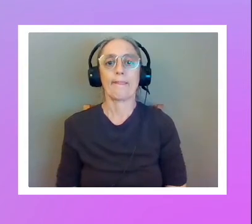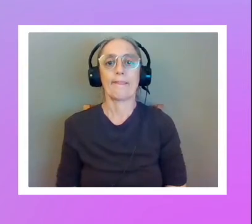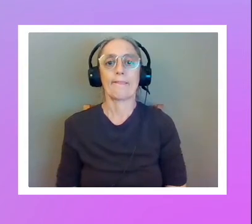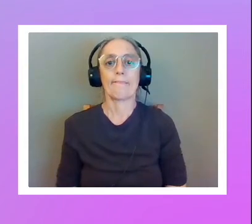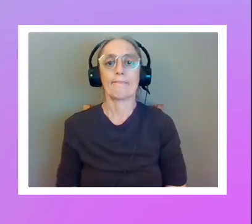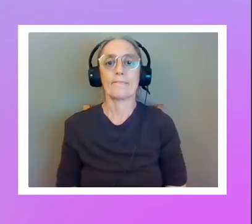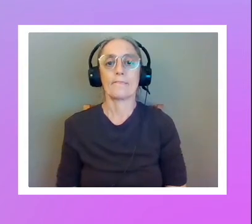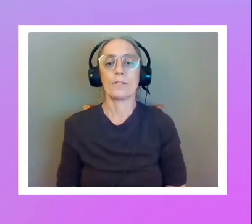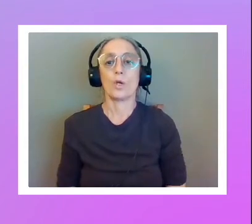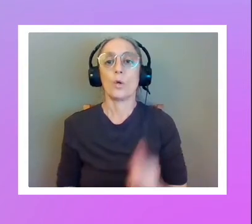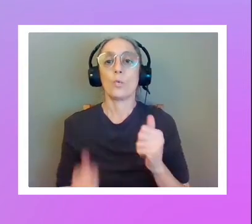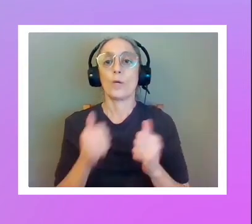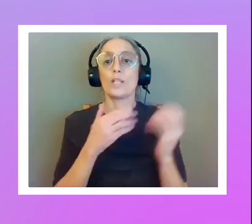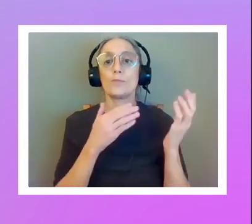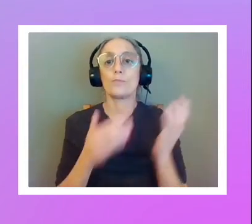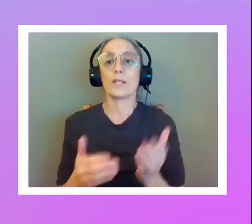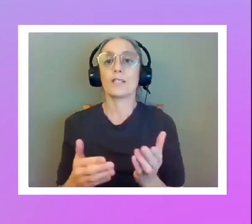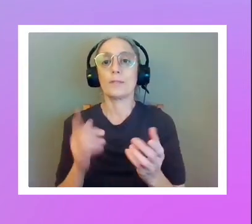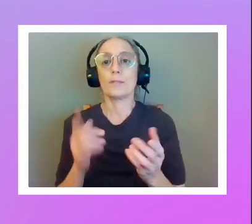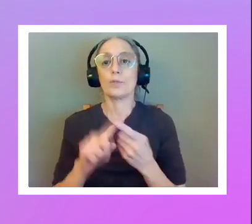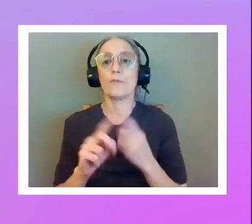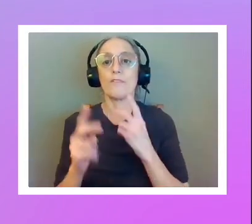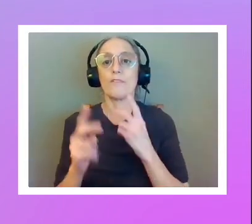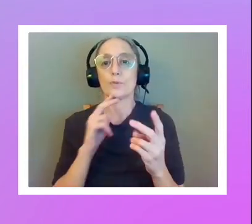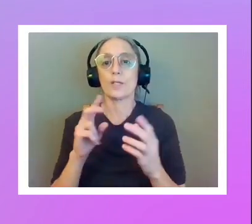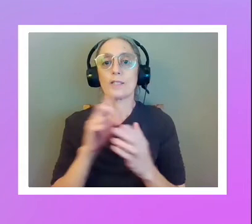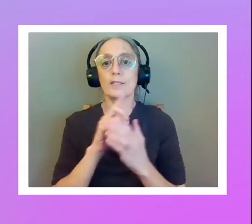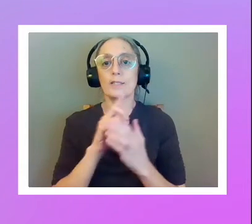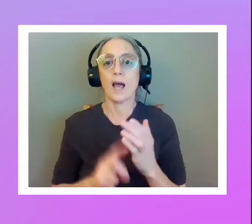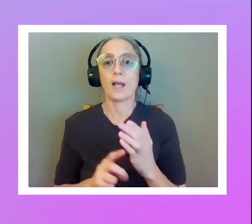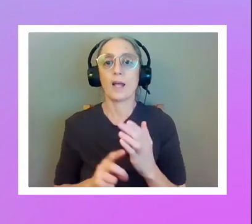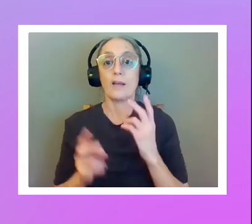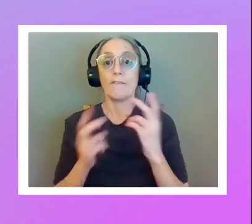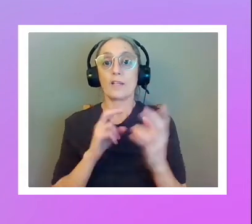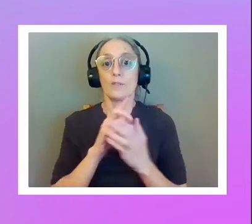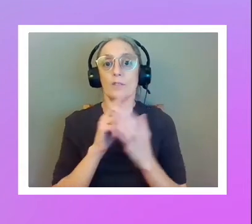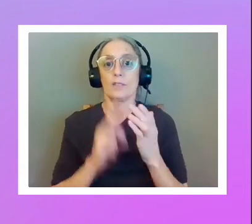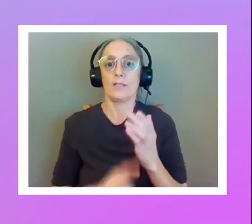Which brings me to visual design. Visual design plays a significant role